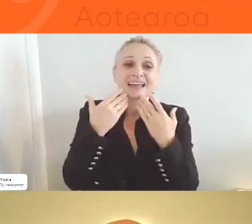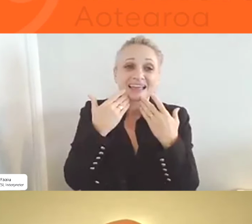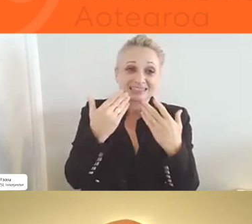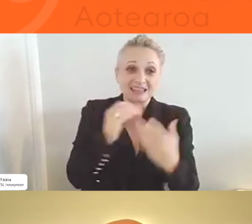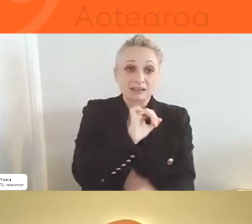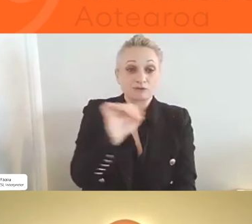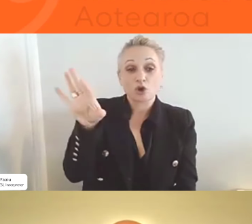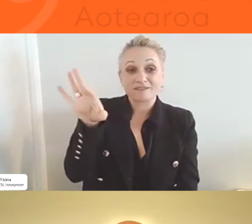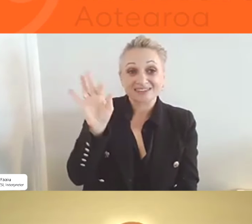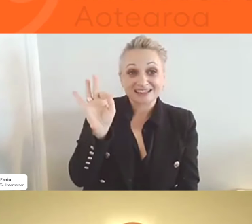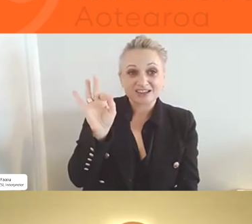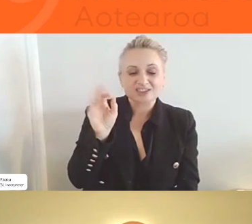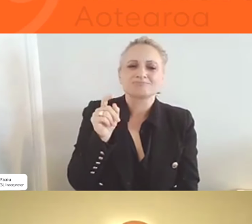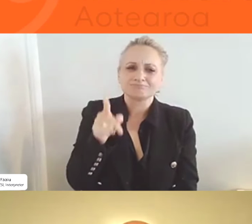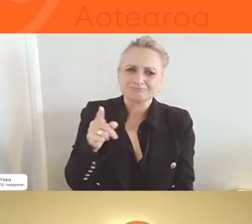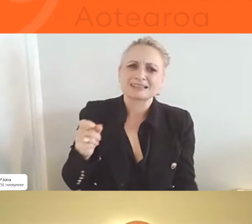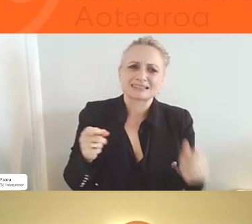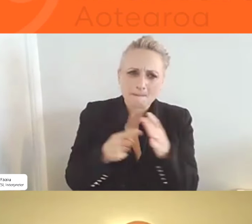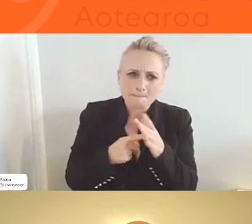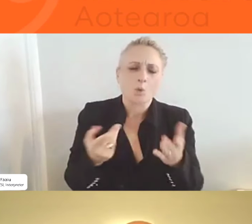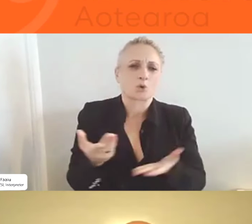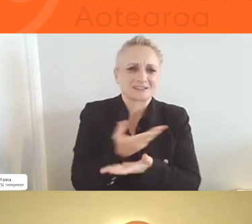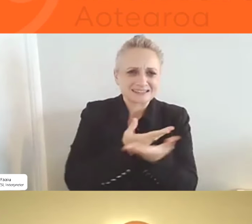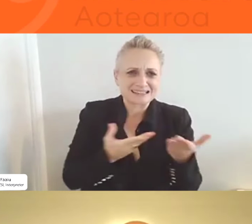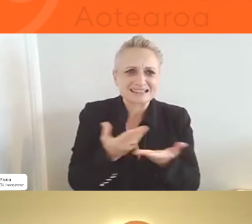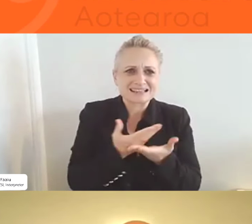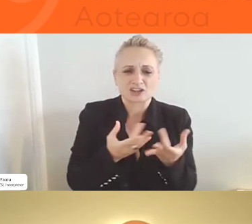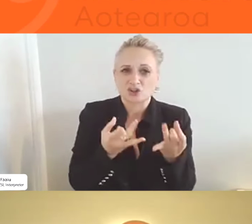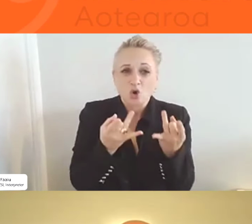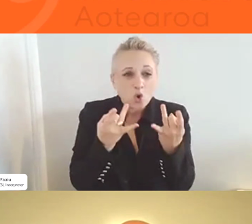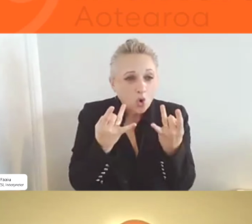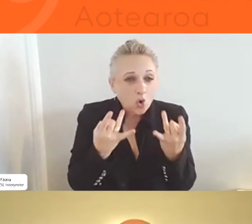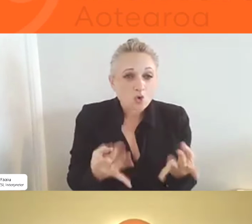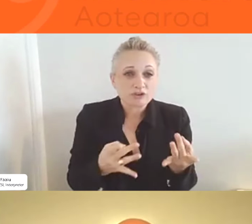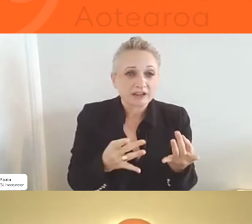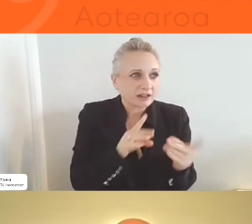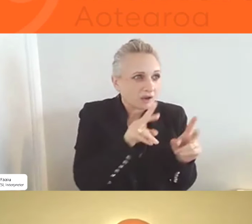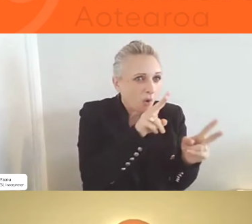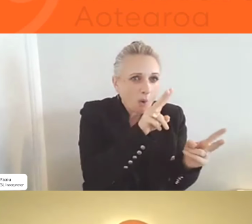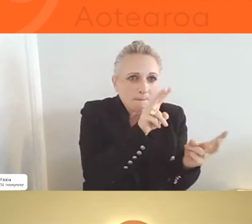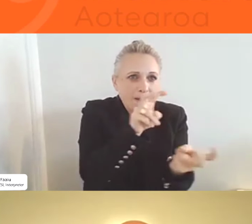and I'm already picking up notes and following with fascination